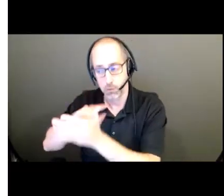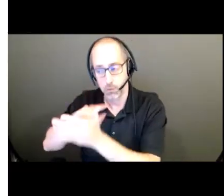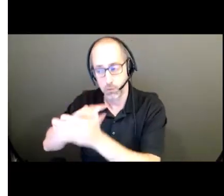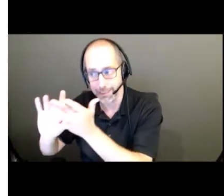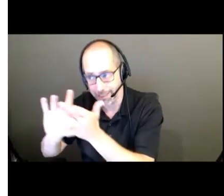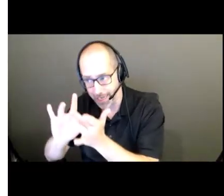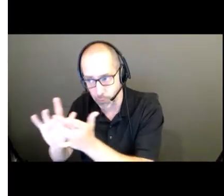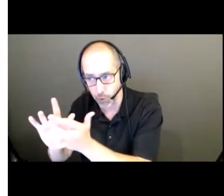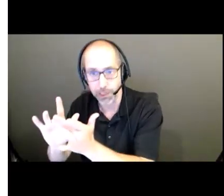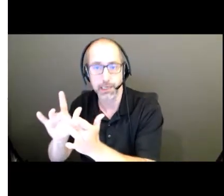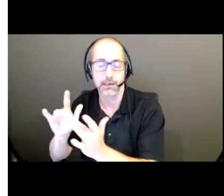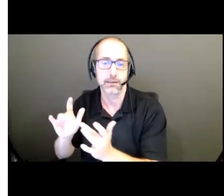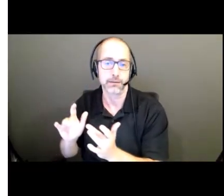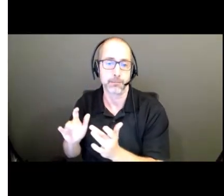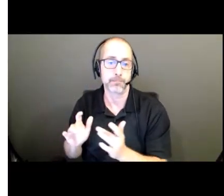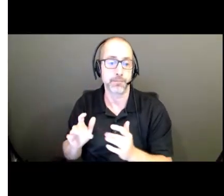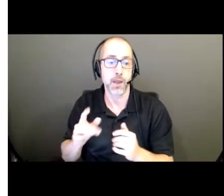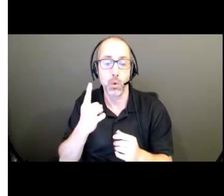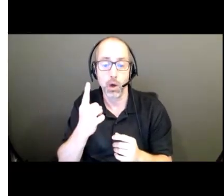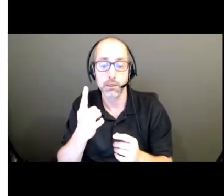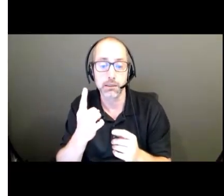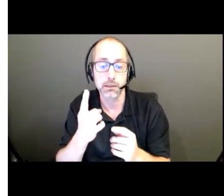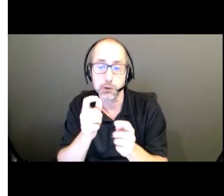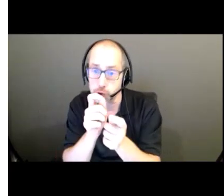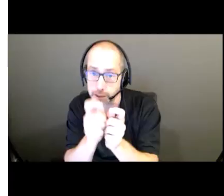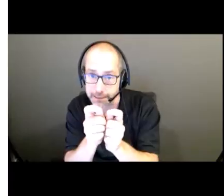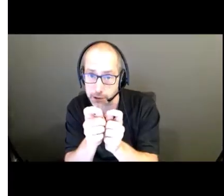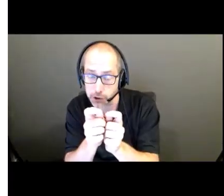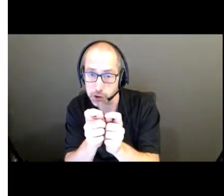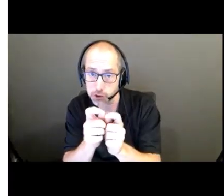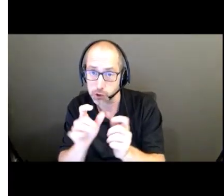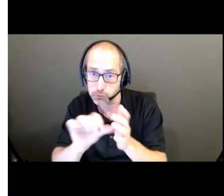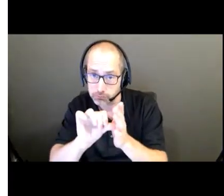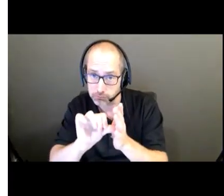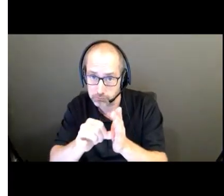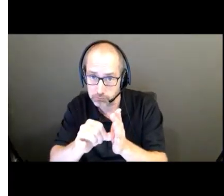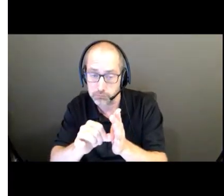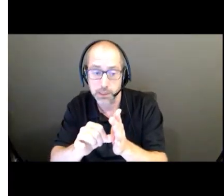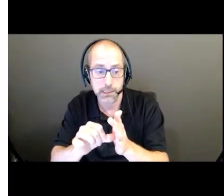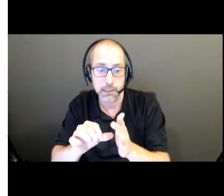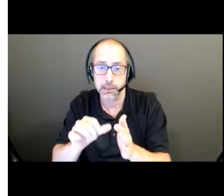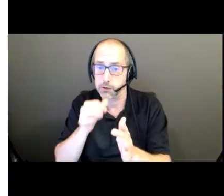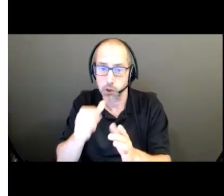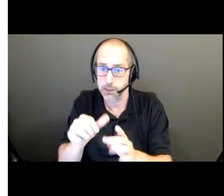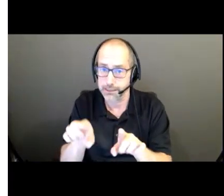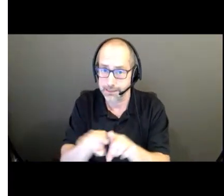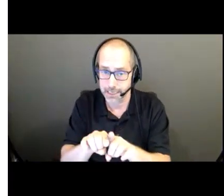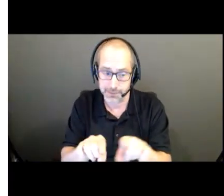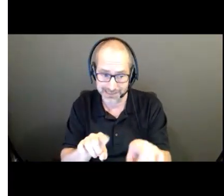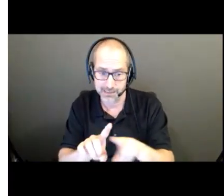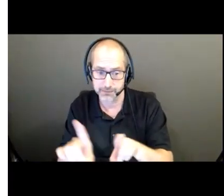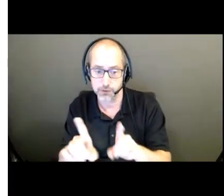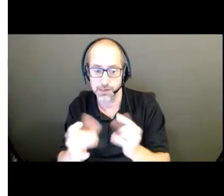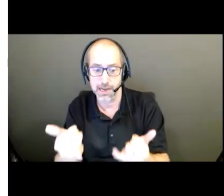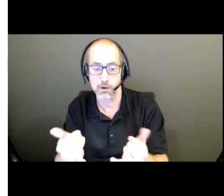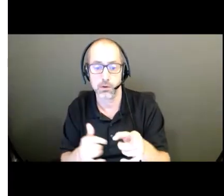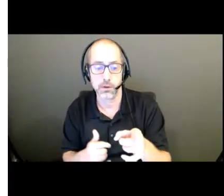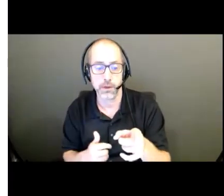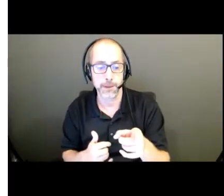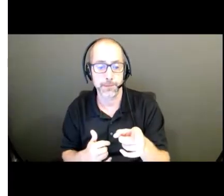One change to point out that is different from before is that in order to... Let me start again.